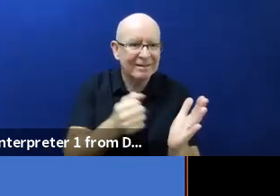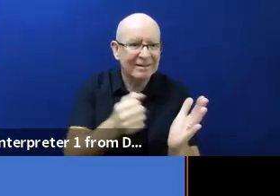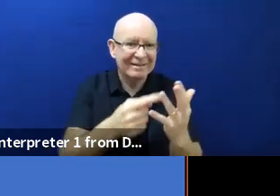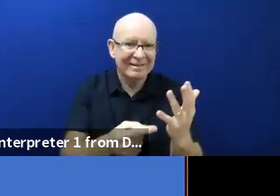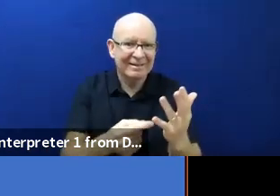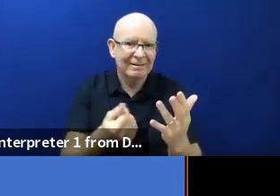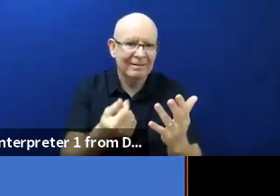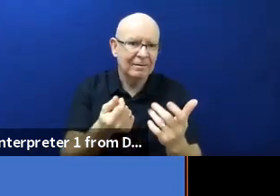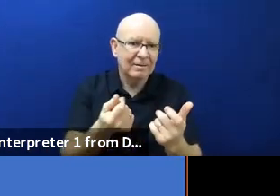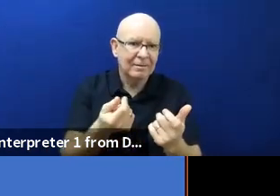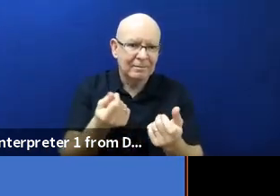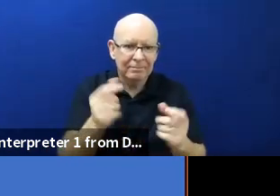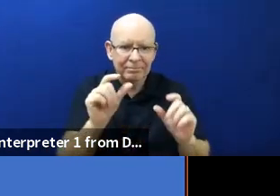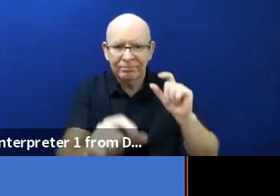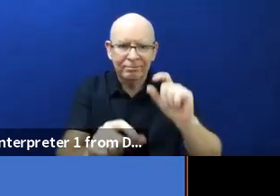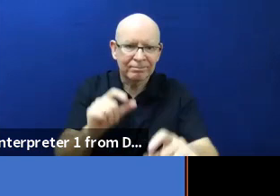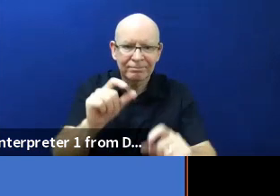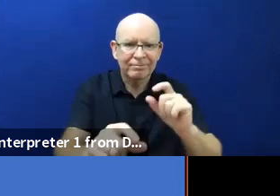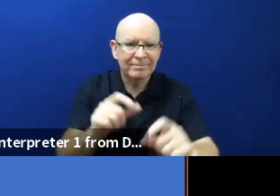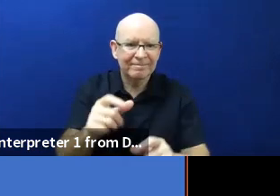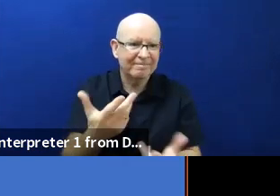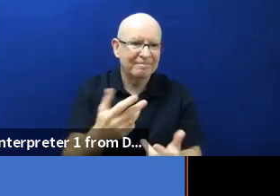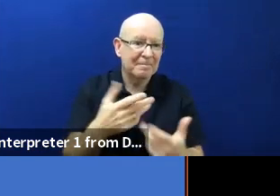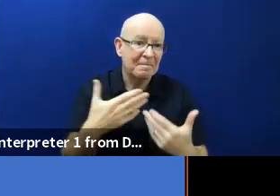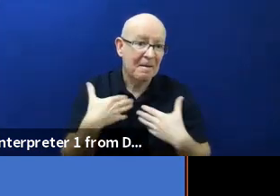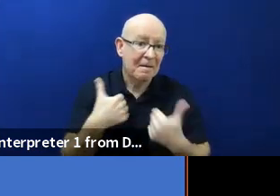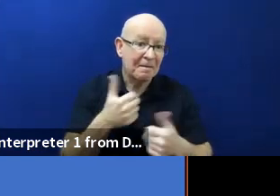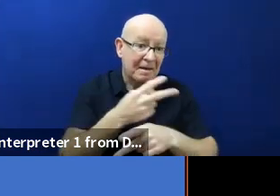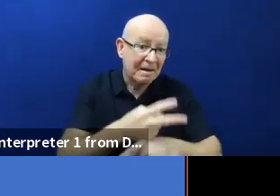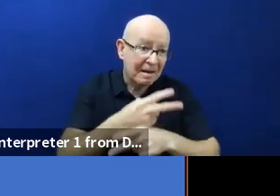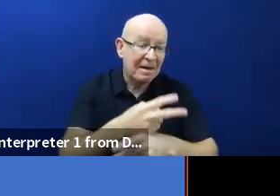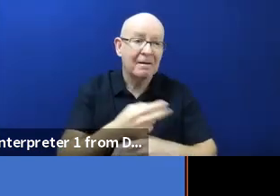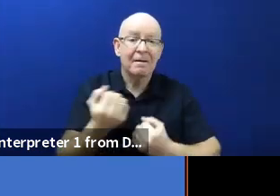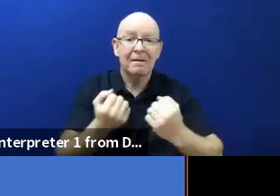to be in this location where services are available are disability-related cost as well.